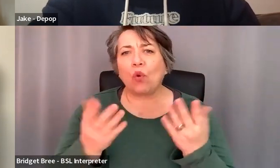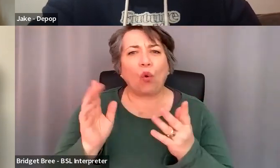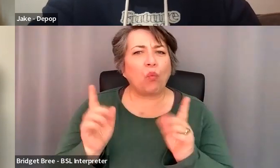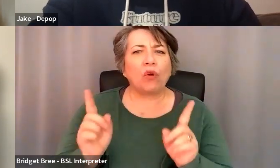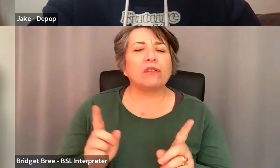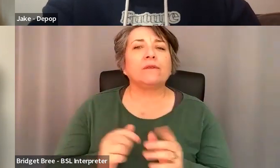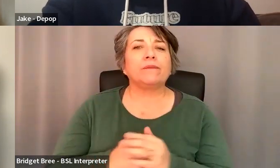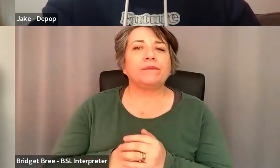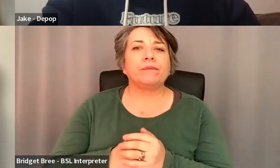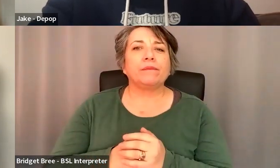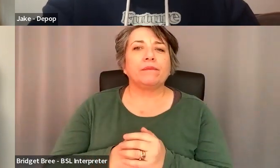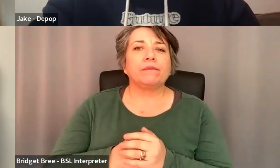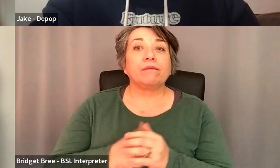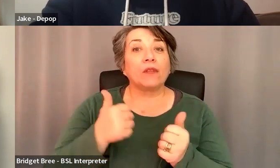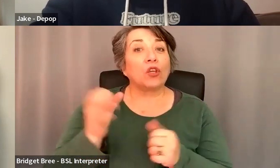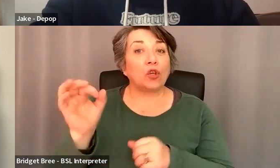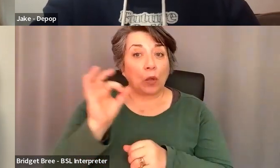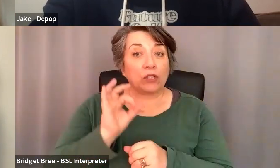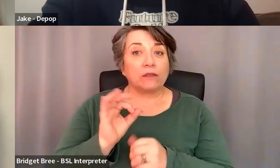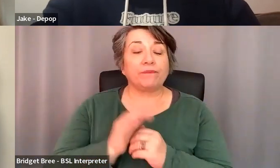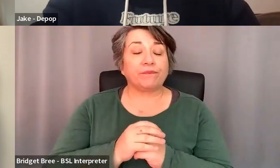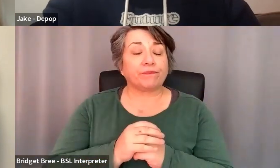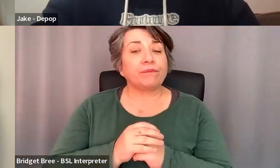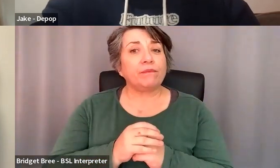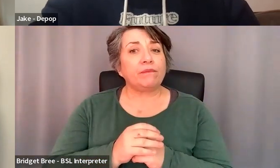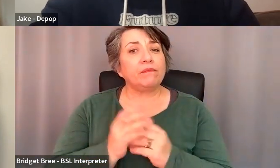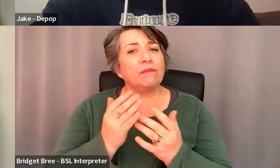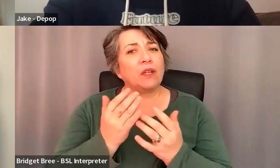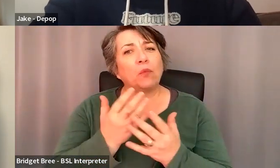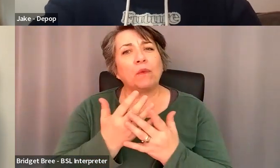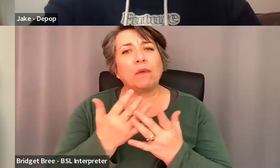there more it than that. It's a good question, we have a lot of different teams and function bs, all the way from -- functions all the way from customer service, people, legal, marketing, design and product Yeah. Good question. I mean, we've got lots of different types of teams and functions